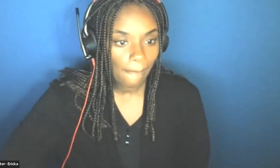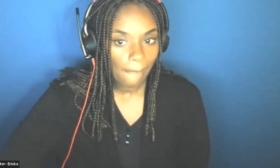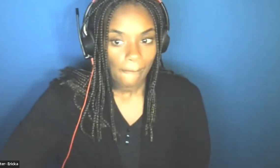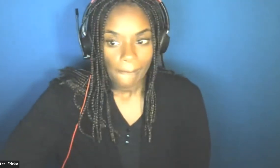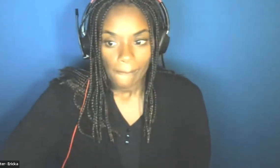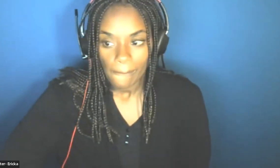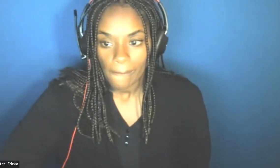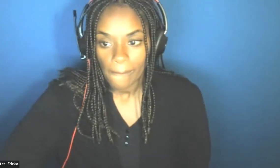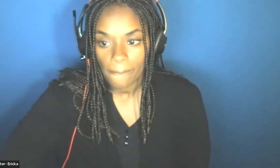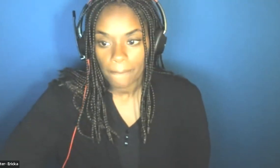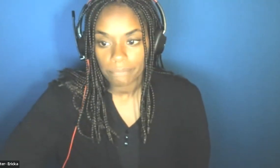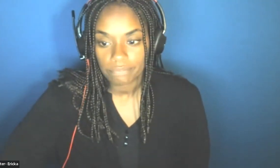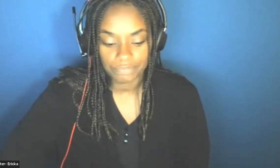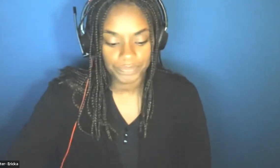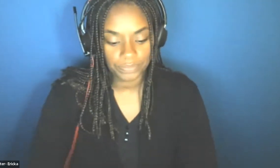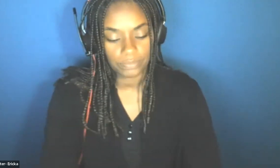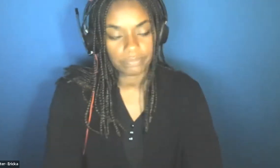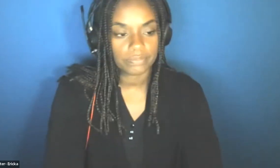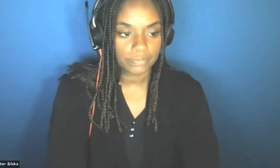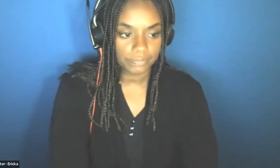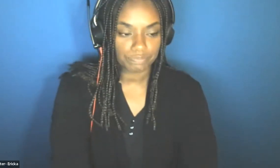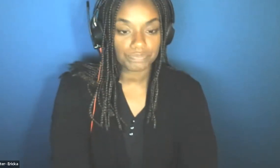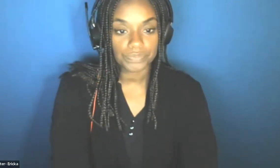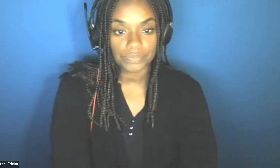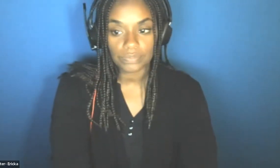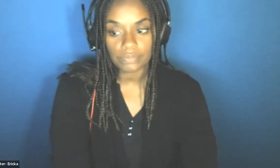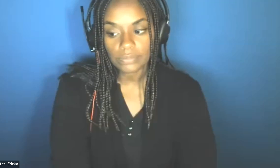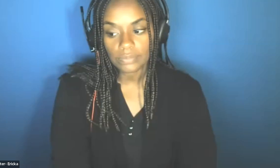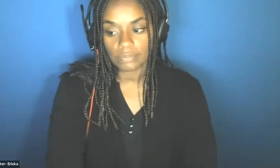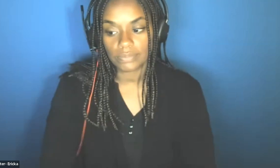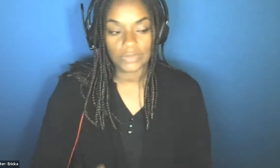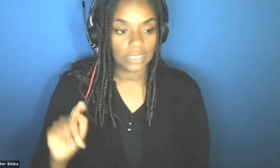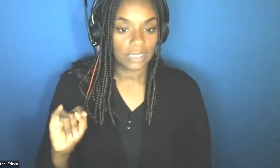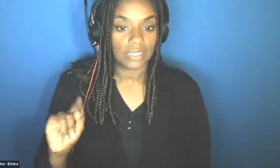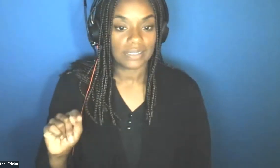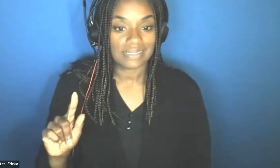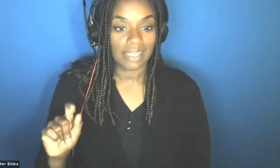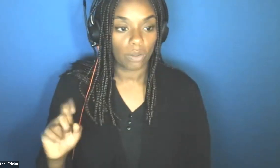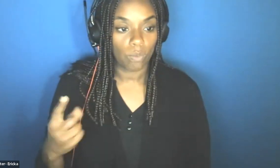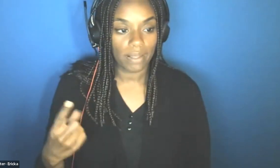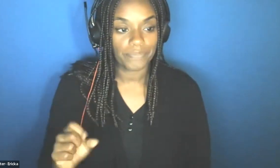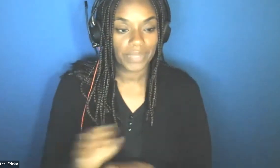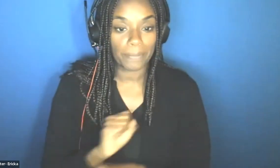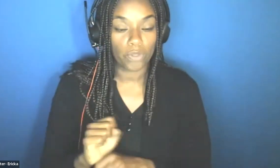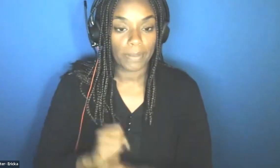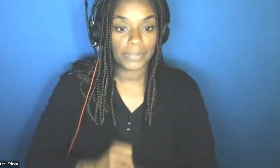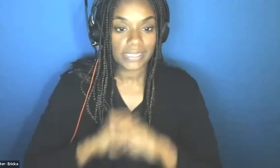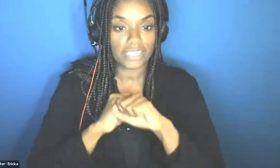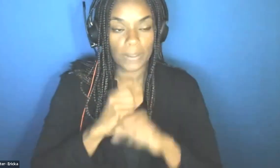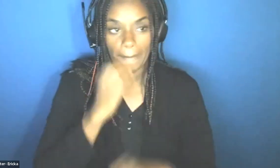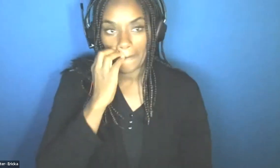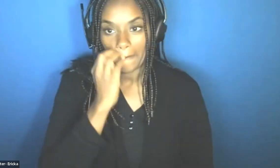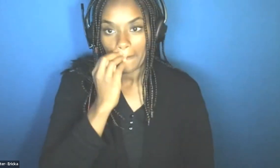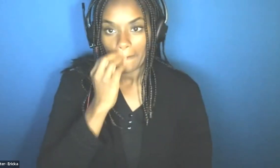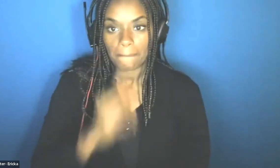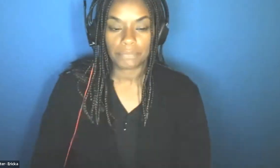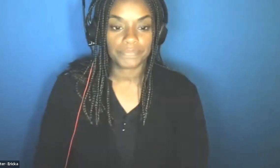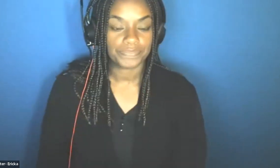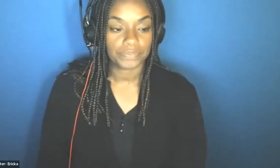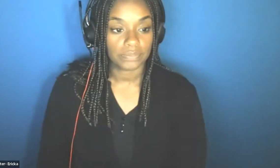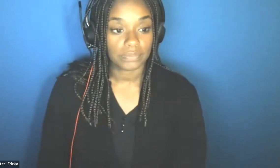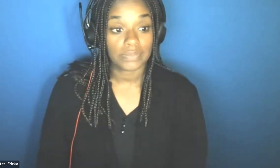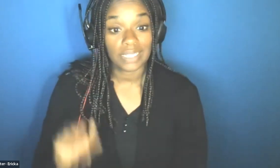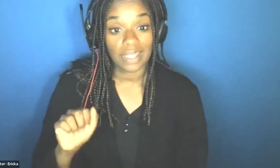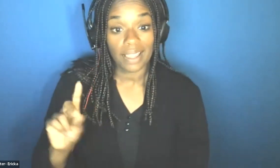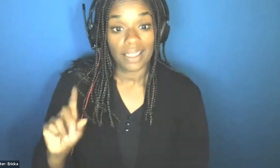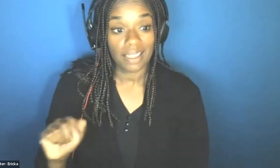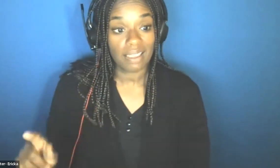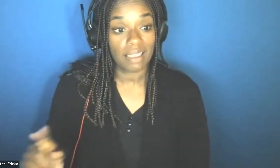A few weeks after her termination, she went to work at another hospital, where she again stole fentanyl and used it while on duty, and in this case, on appeal, the court ruled that Schaffer could offer no credible evidence that her termination was the result of disability discrimination, but rather it was the result of not following hospital policy.